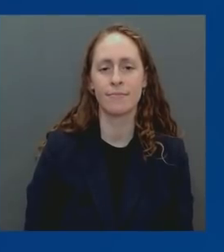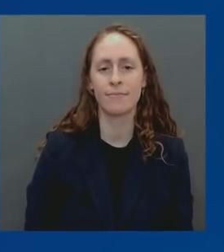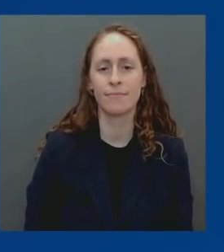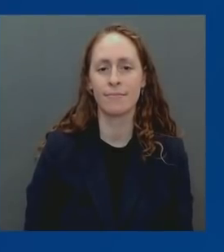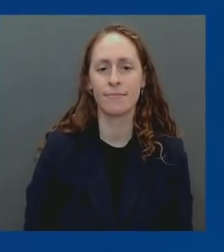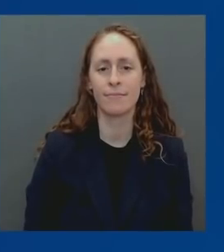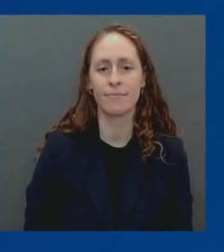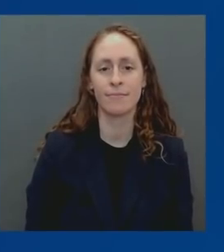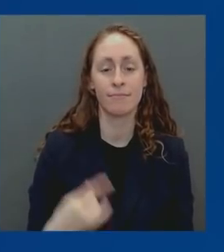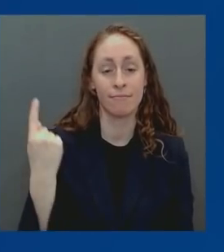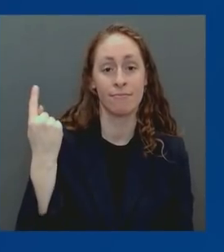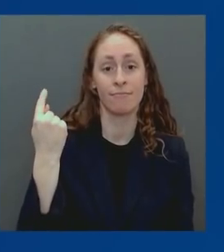in the U.S. fully vaccinated.